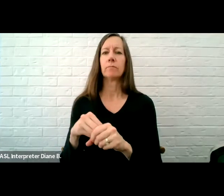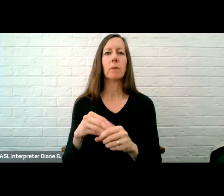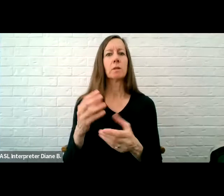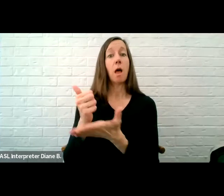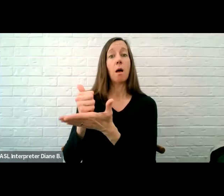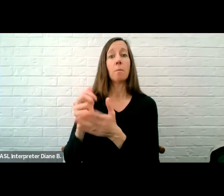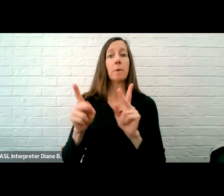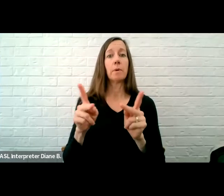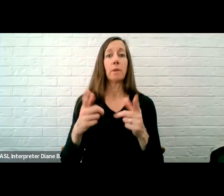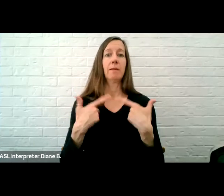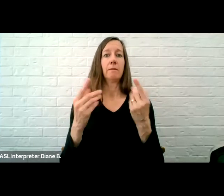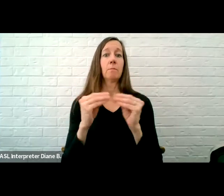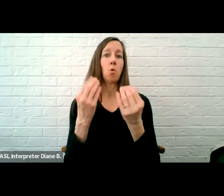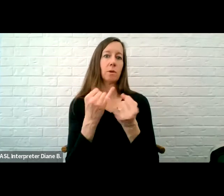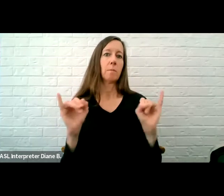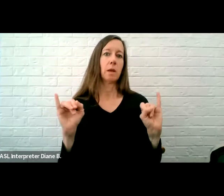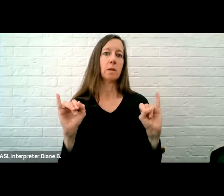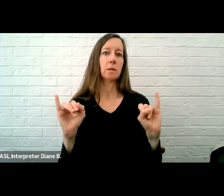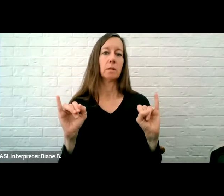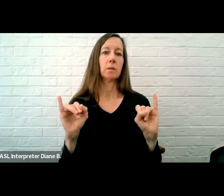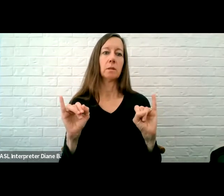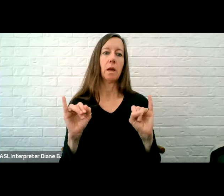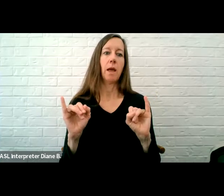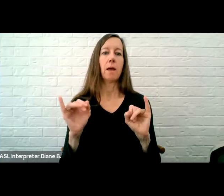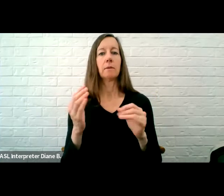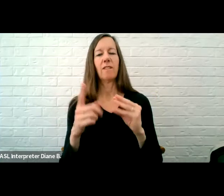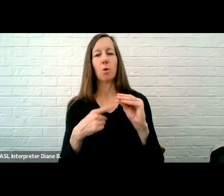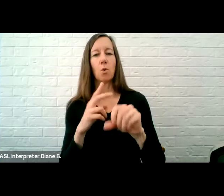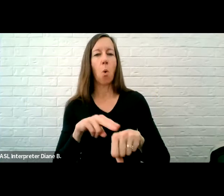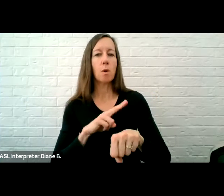Of course, balancing autonomy, choice and privacy, but really trying to